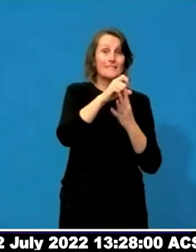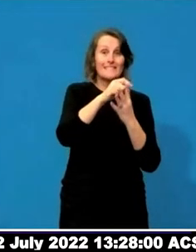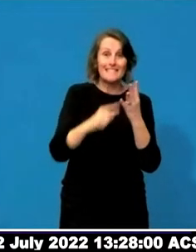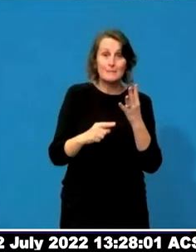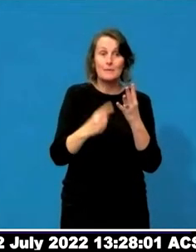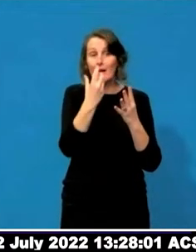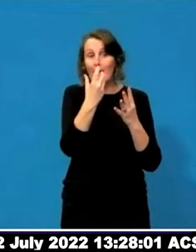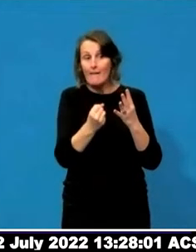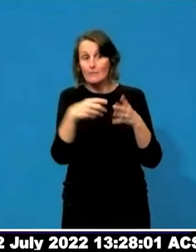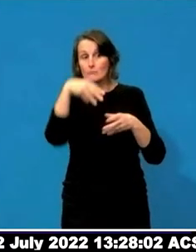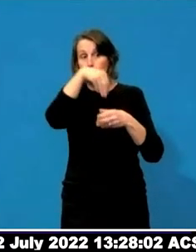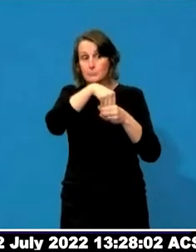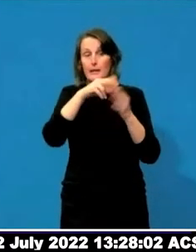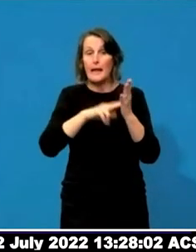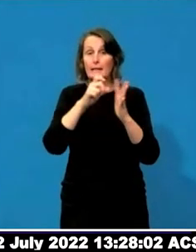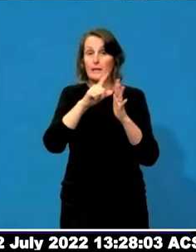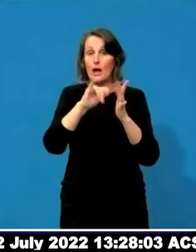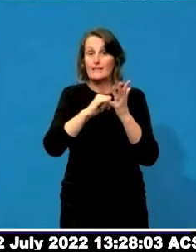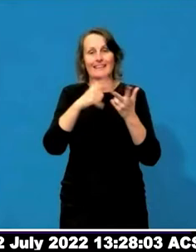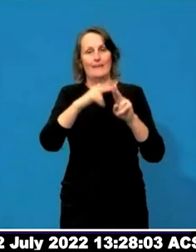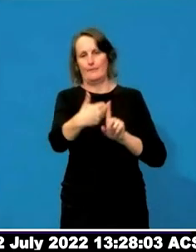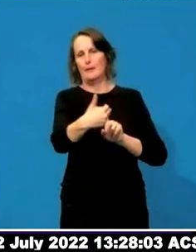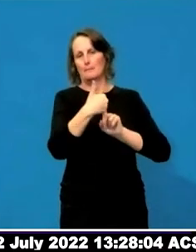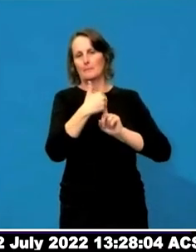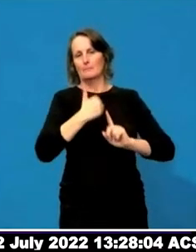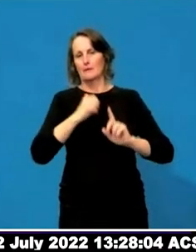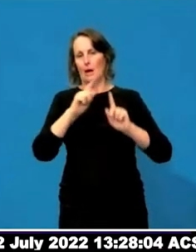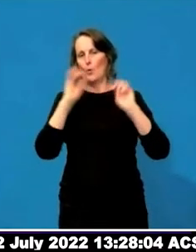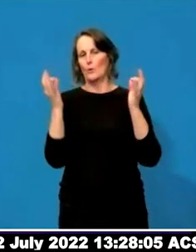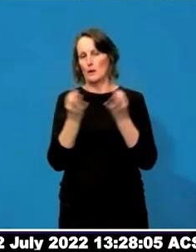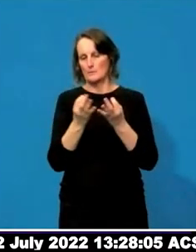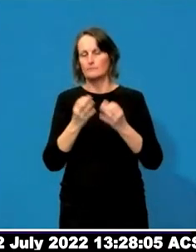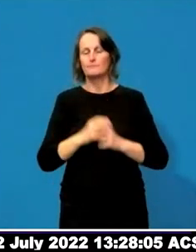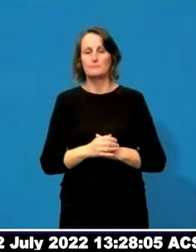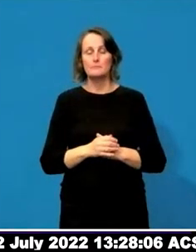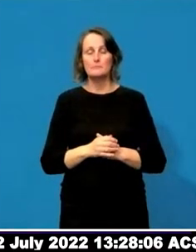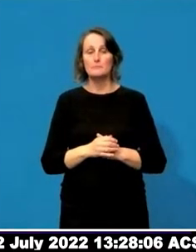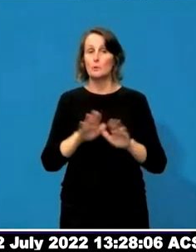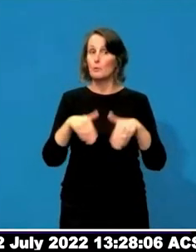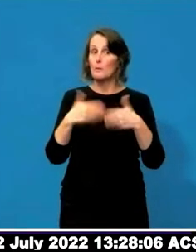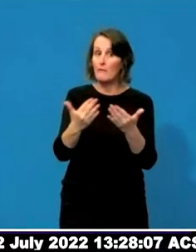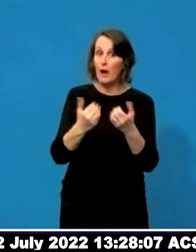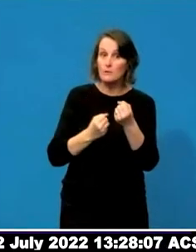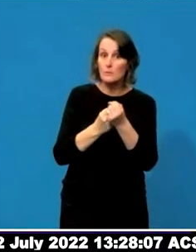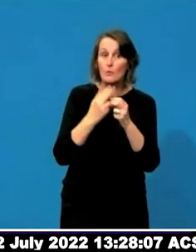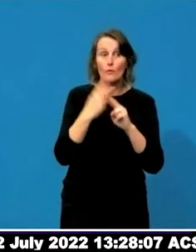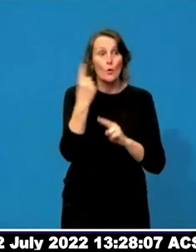who choose NPY Women’s Council. We provide support to people who don't have an NDIS plan